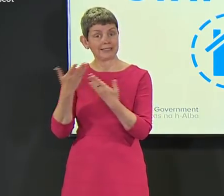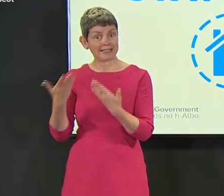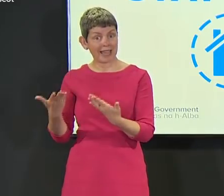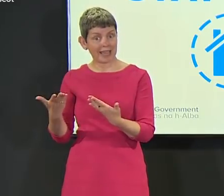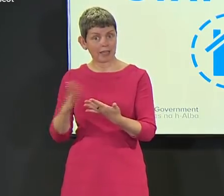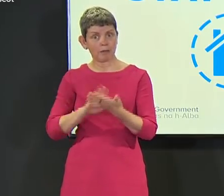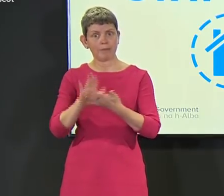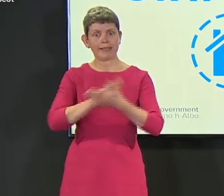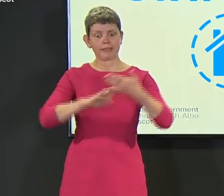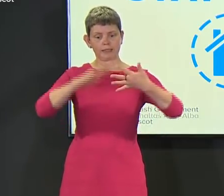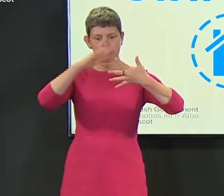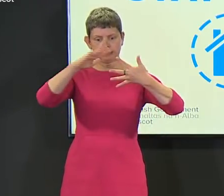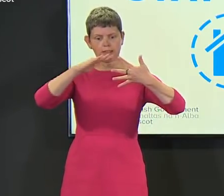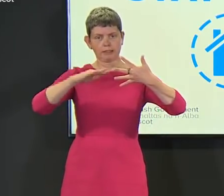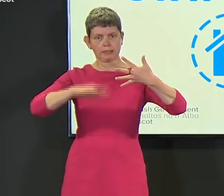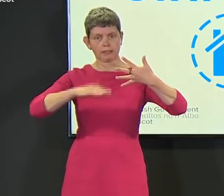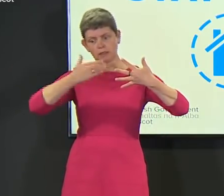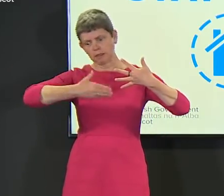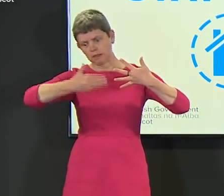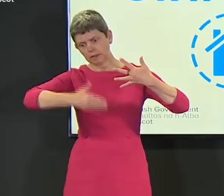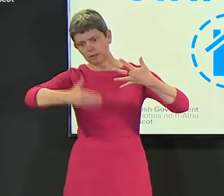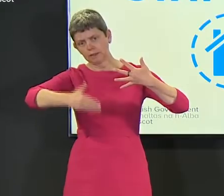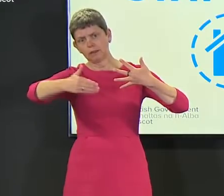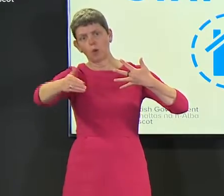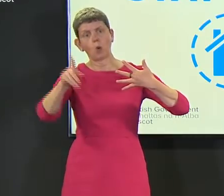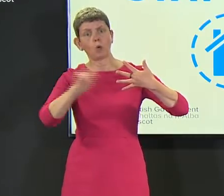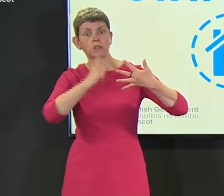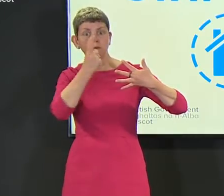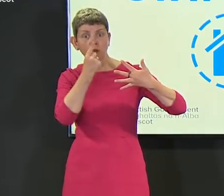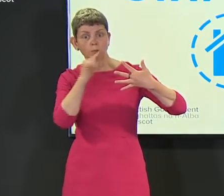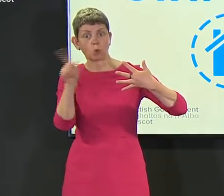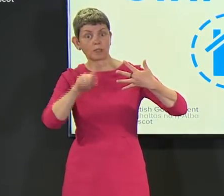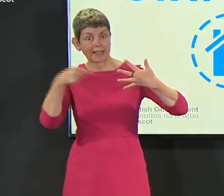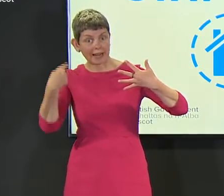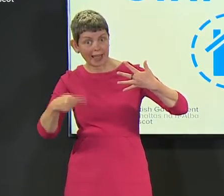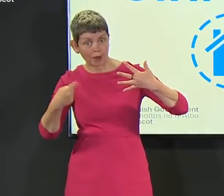of the levels that we will move through over the next few weeks but for now thank you very much